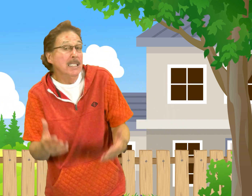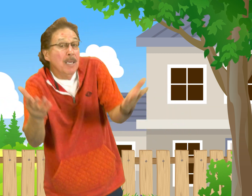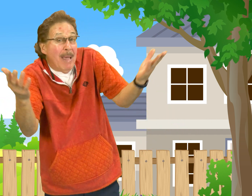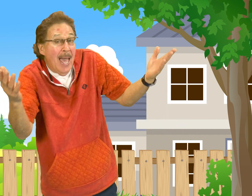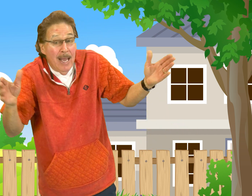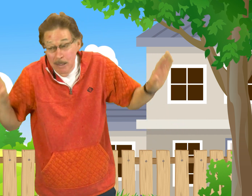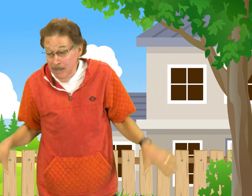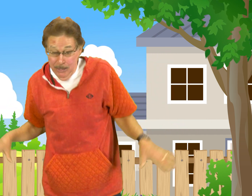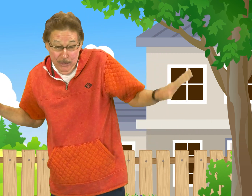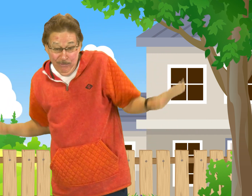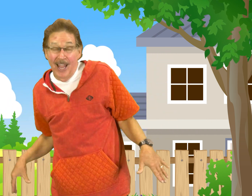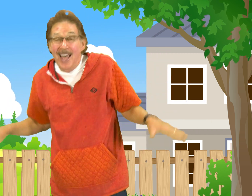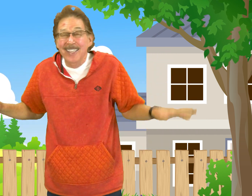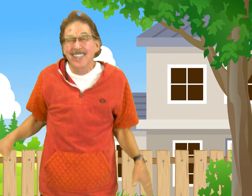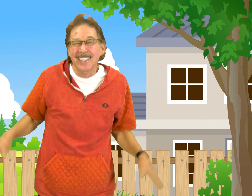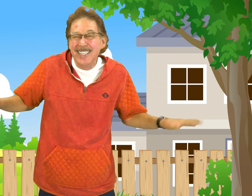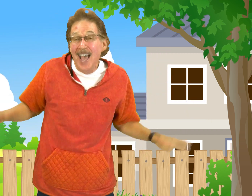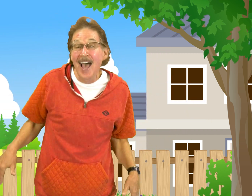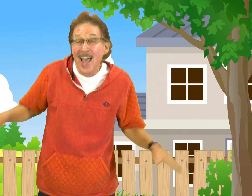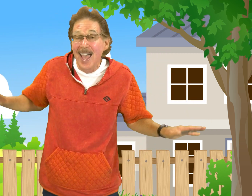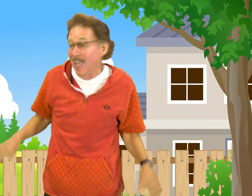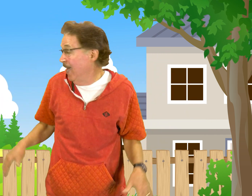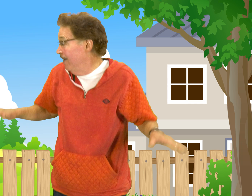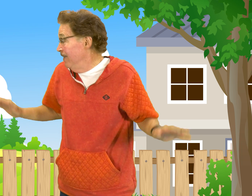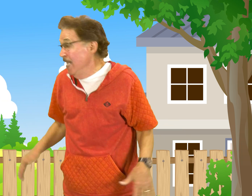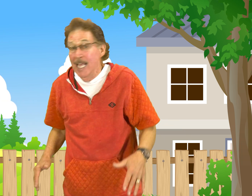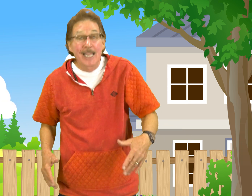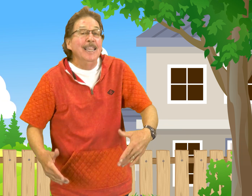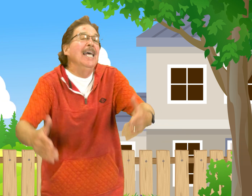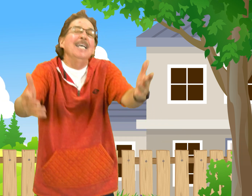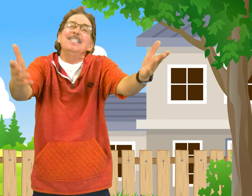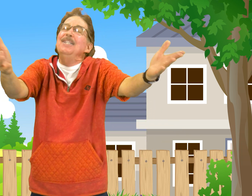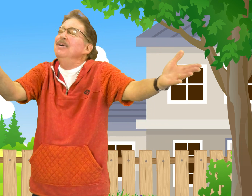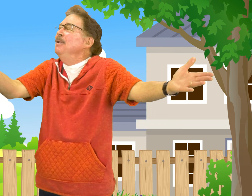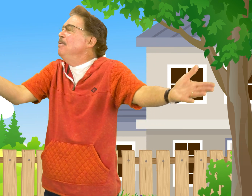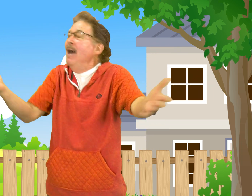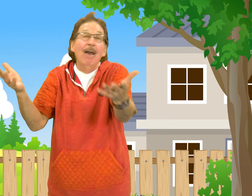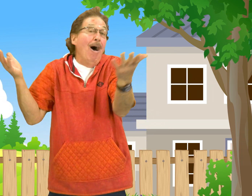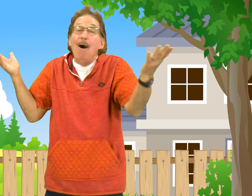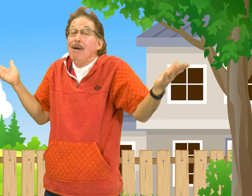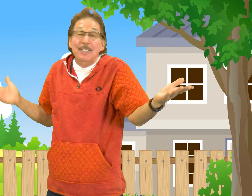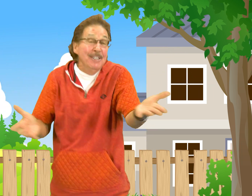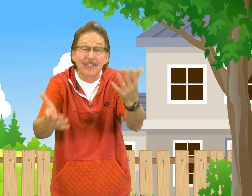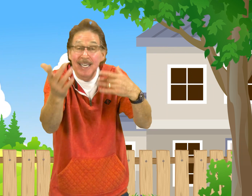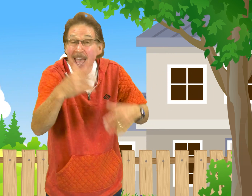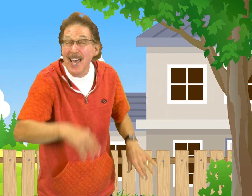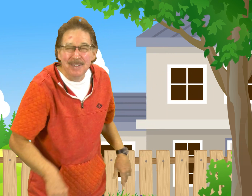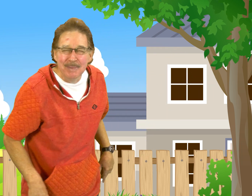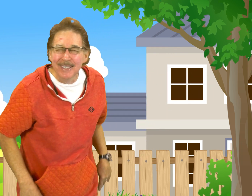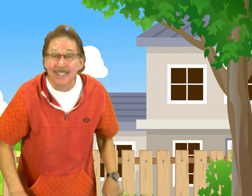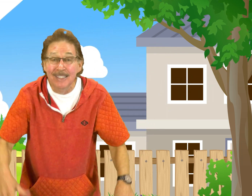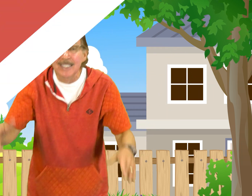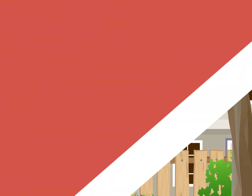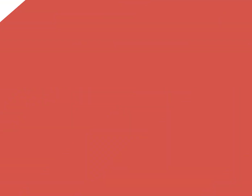Some animals fly in the sky Let's learn about all different animals